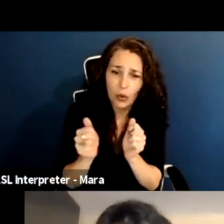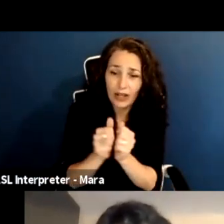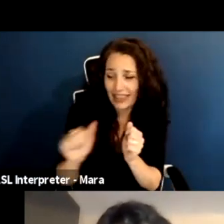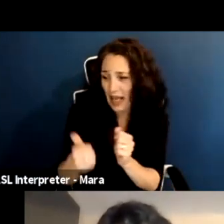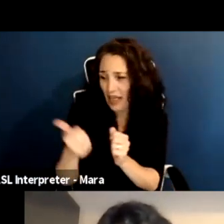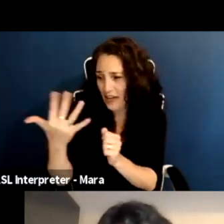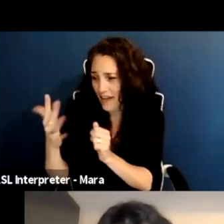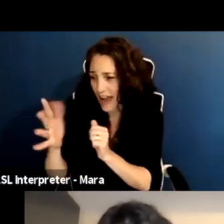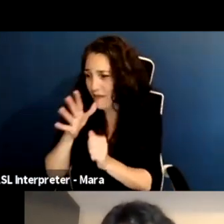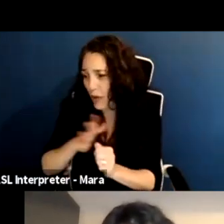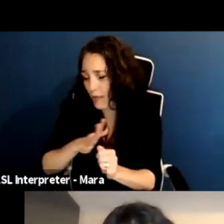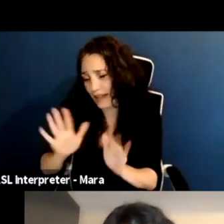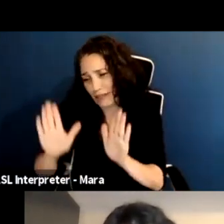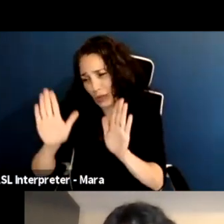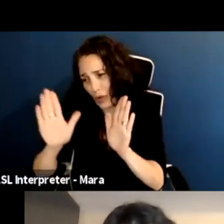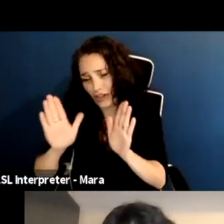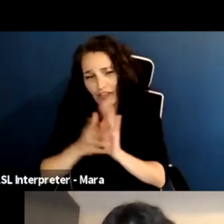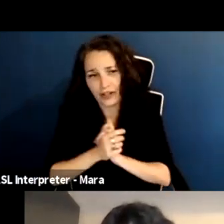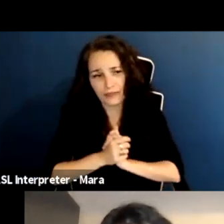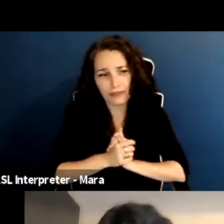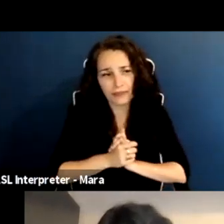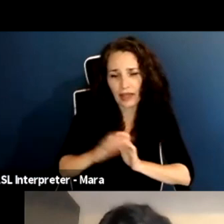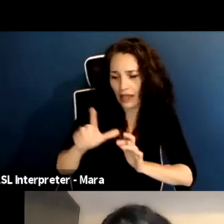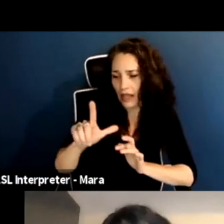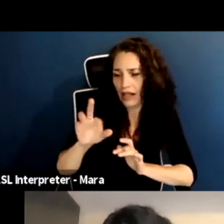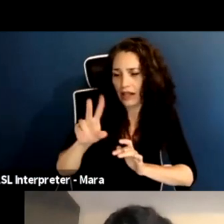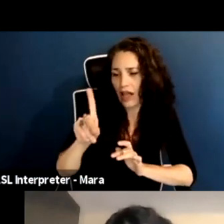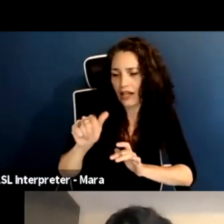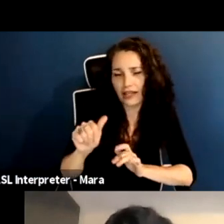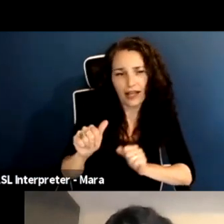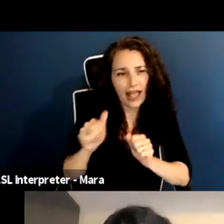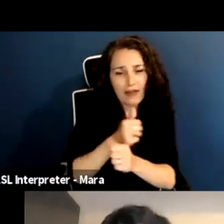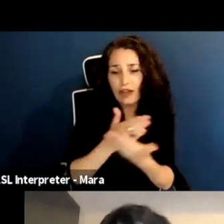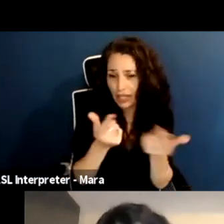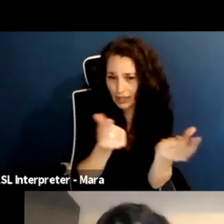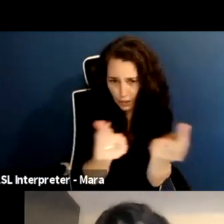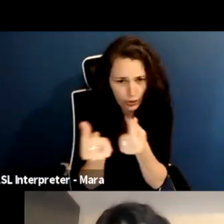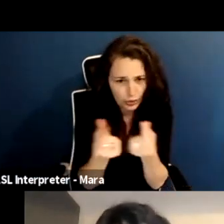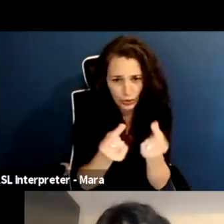Well, I think everything you guys are all doing is really phenomenal. So congratulations to all of you.